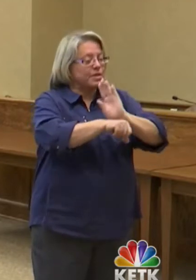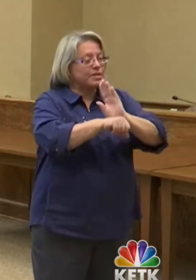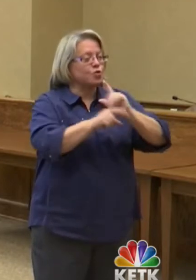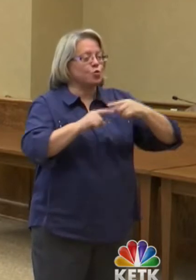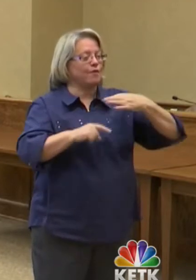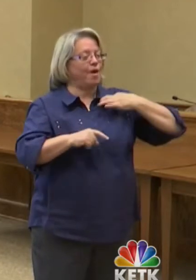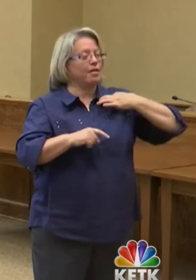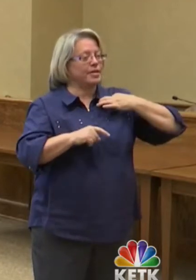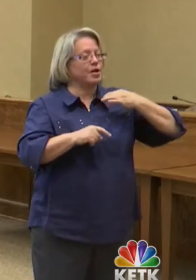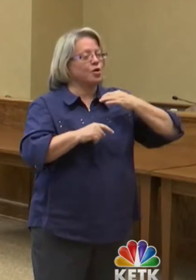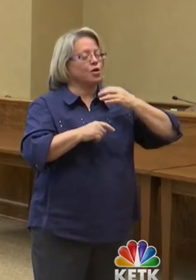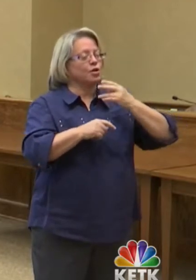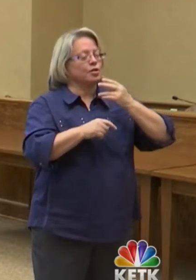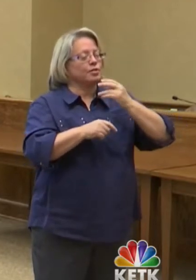FOR THE NEAR TERM.